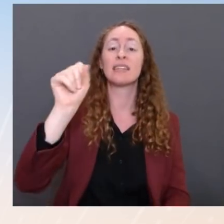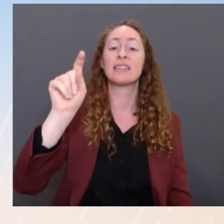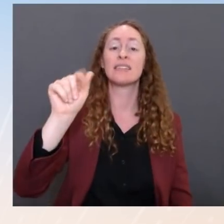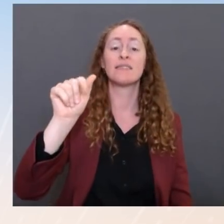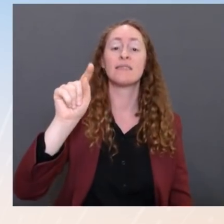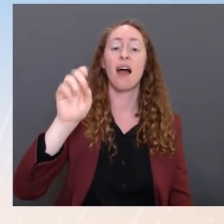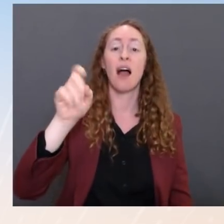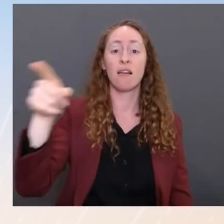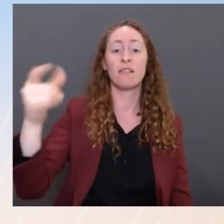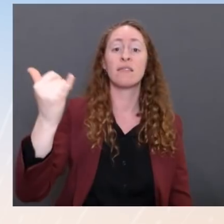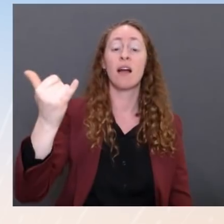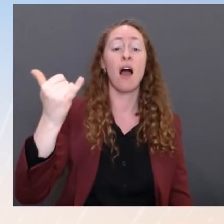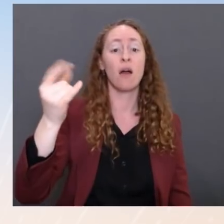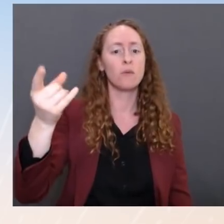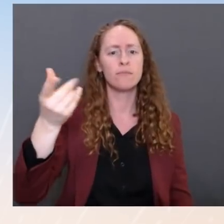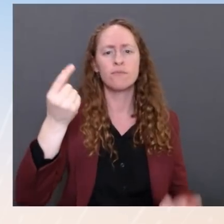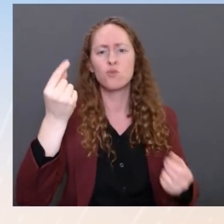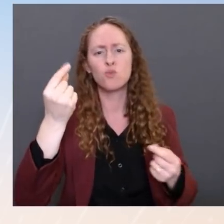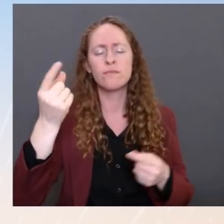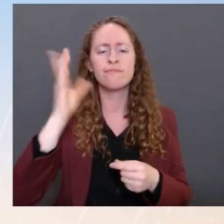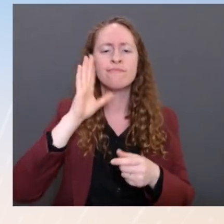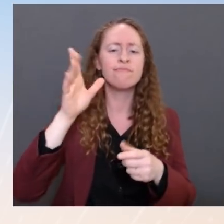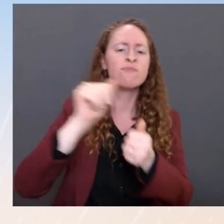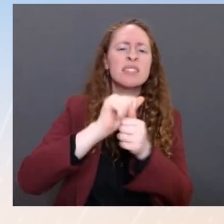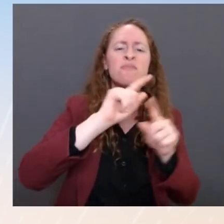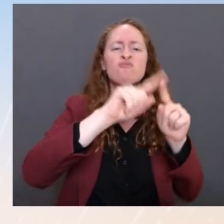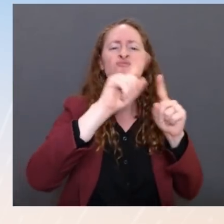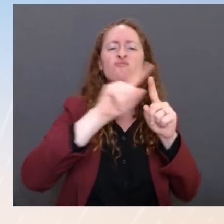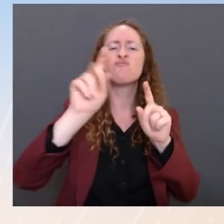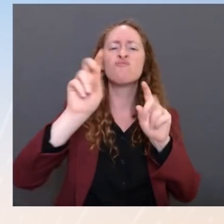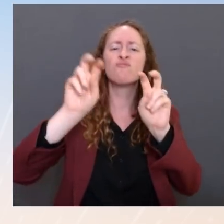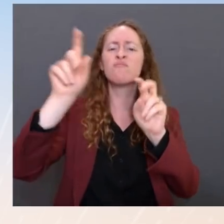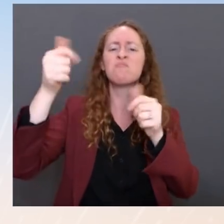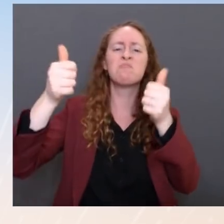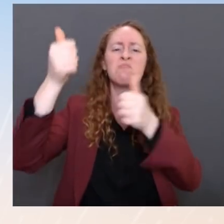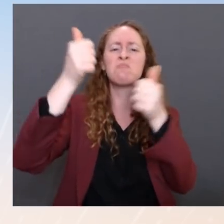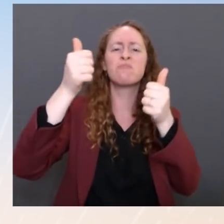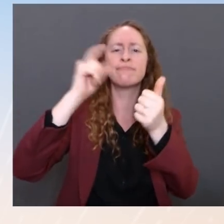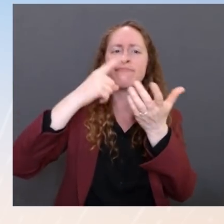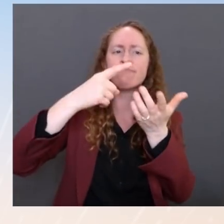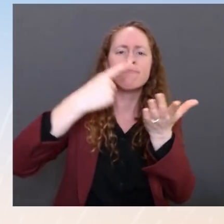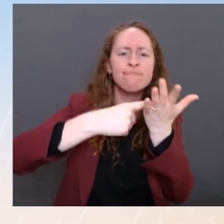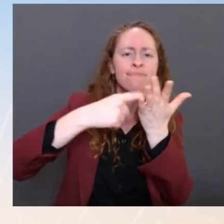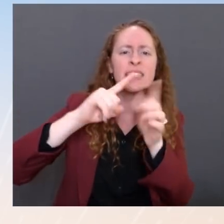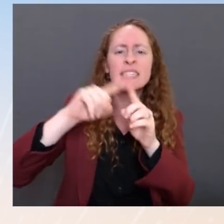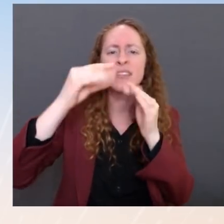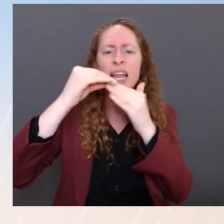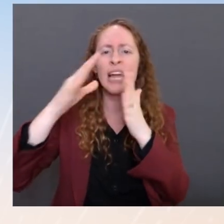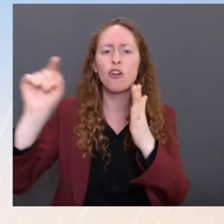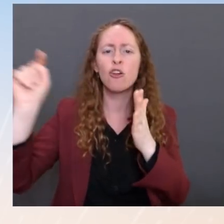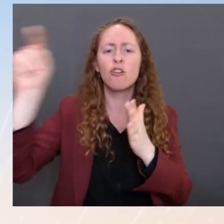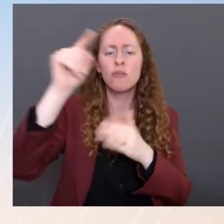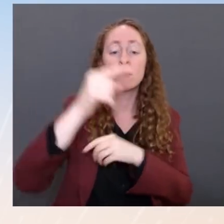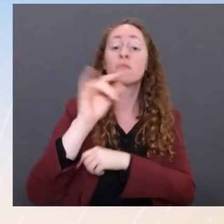and reiterated not only his appreciation for the continued collaboration we have with Mexico but also noted that Special Advisor